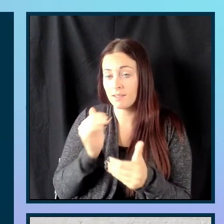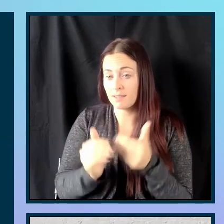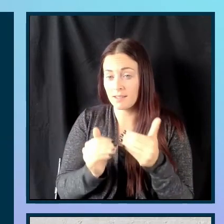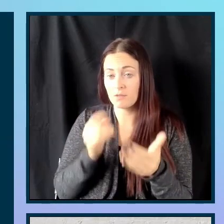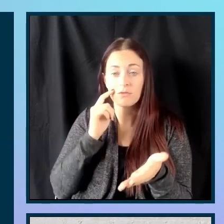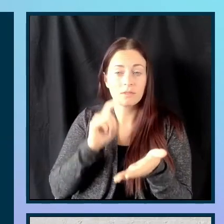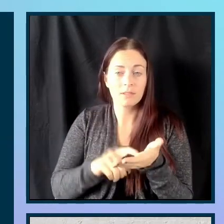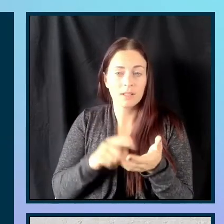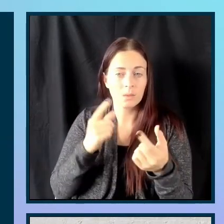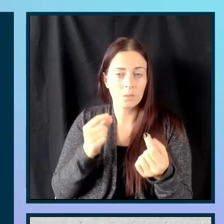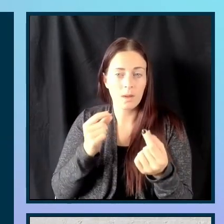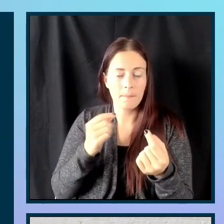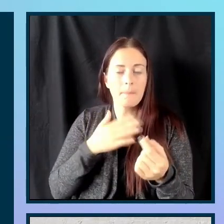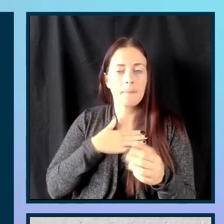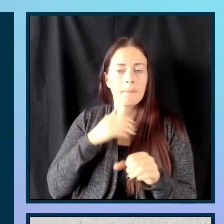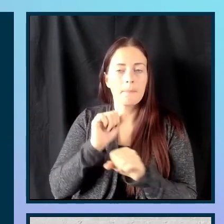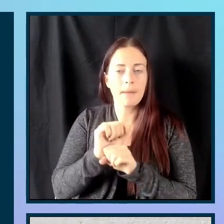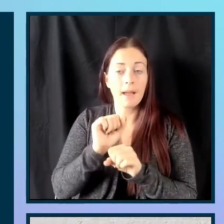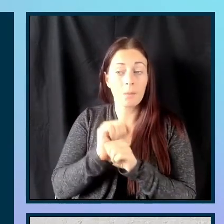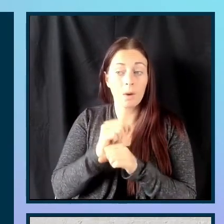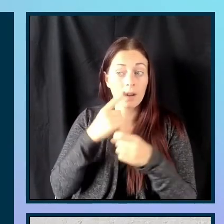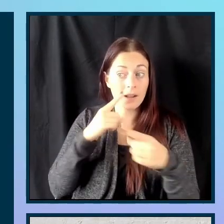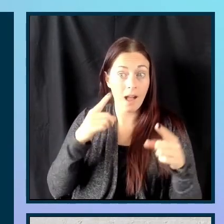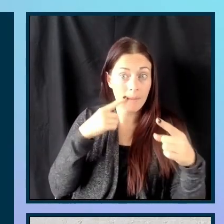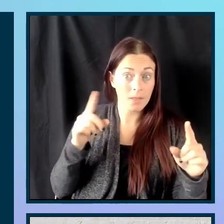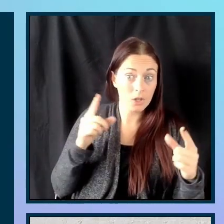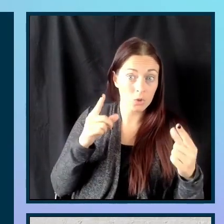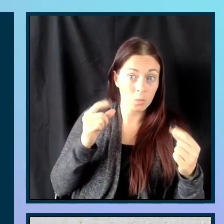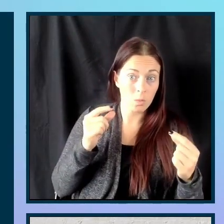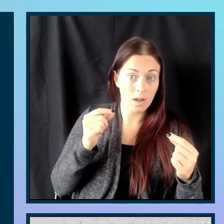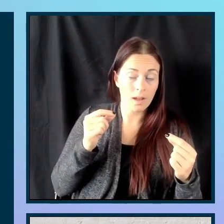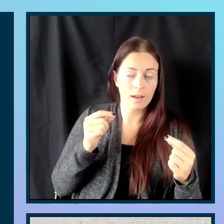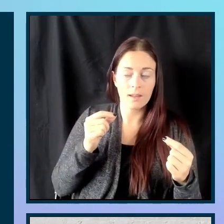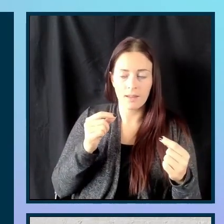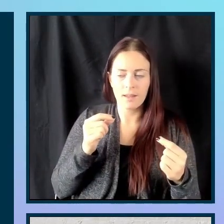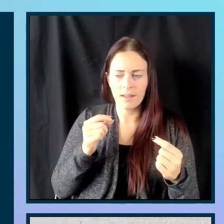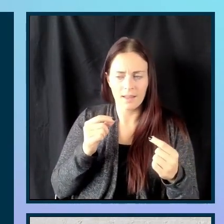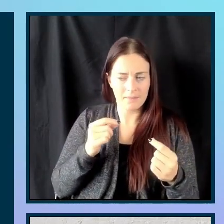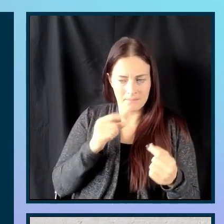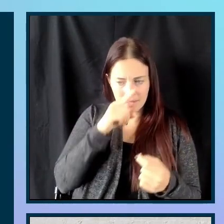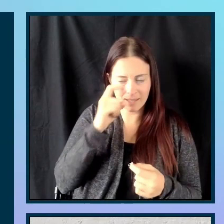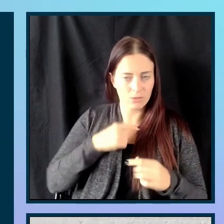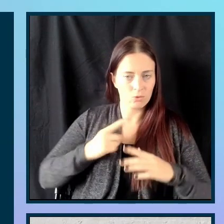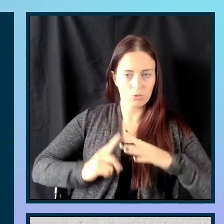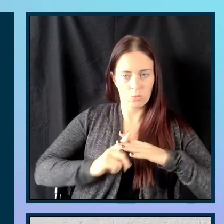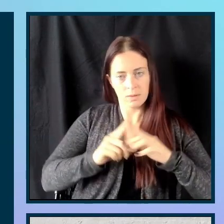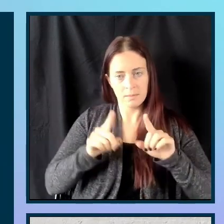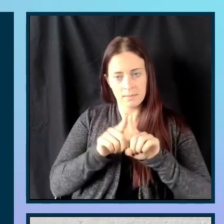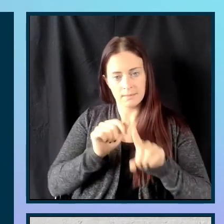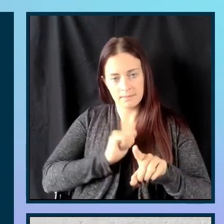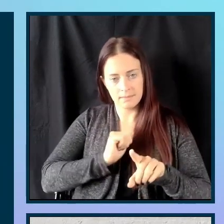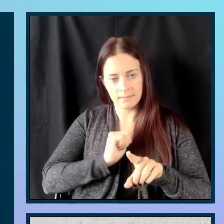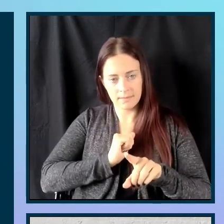because of my work, and who I am, not in spite of it. Along with naming and taming my inner critic,